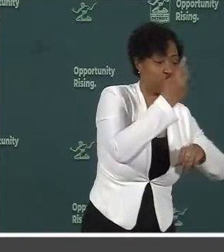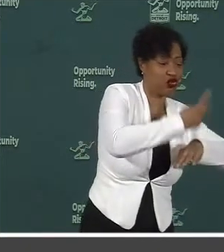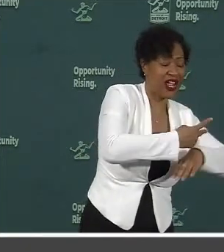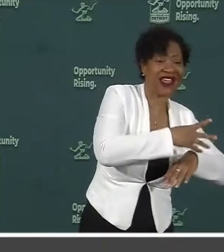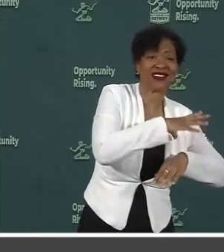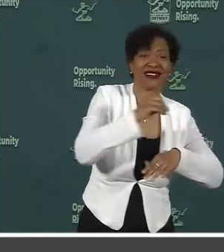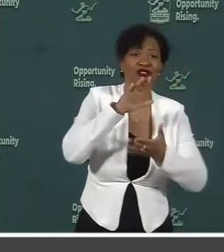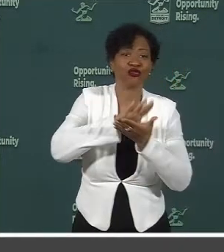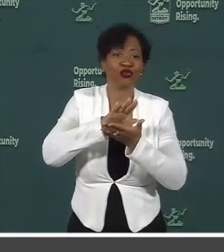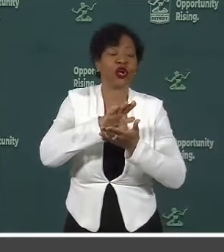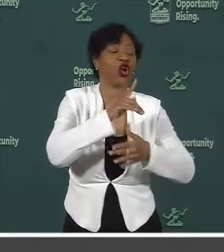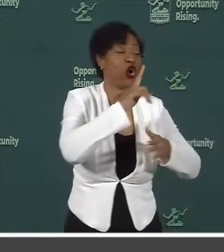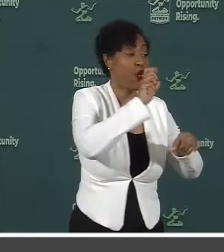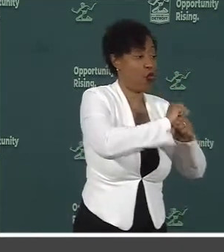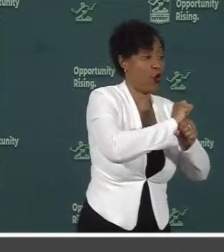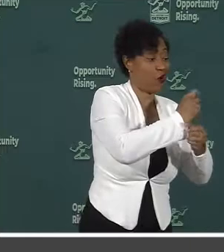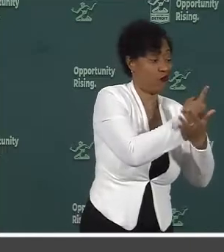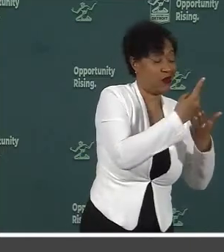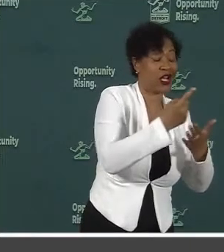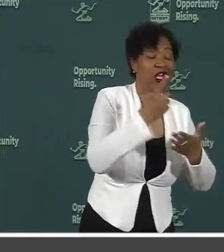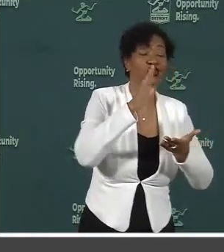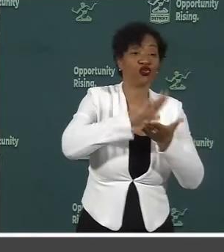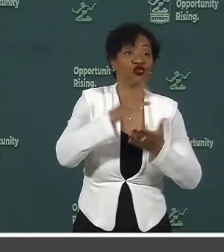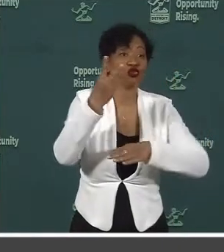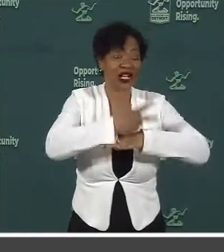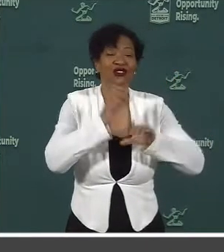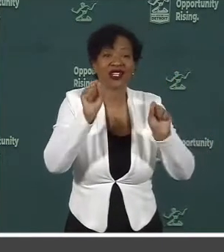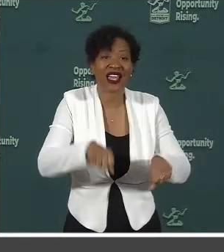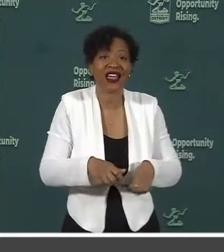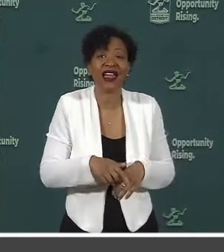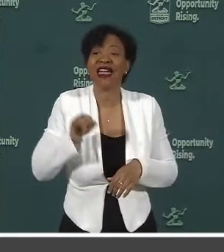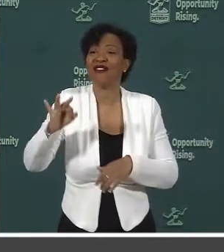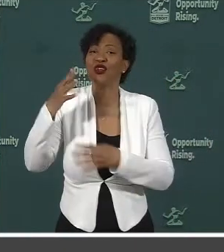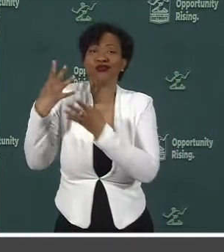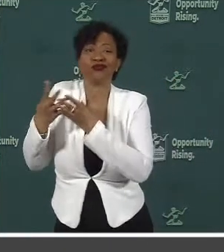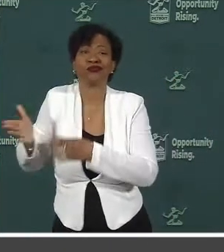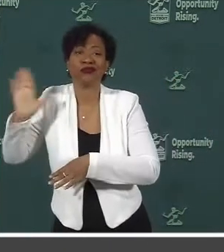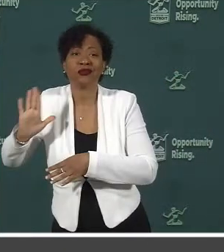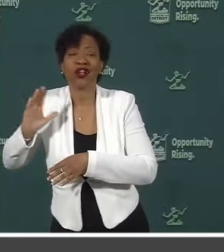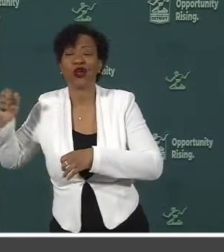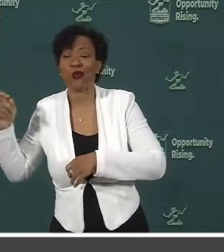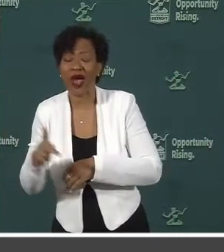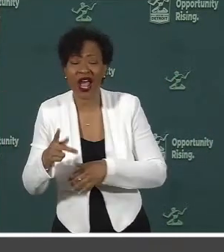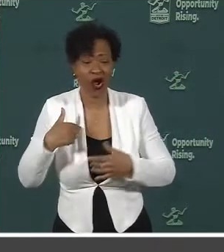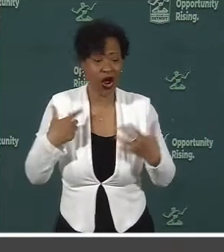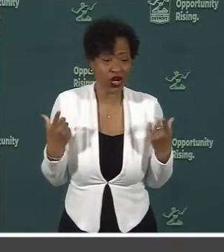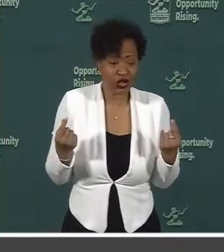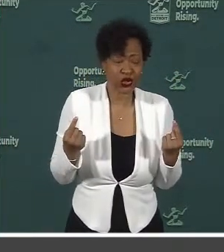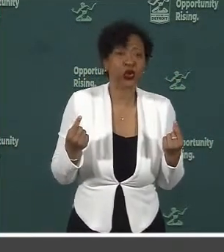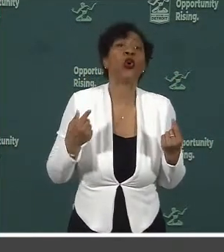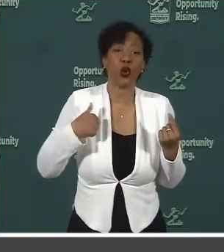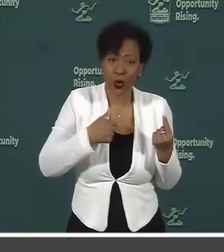WANT TO START A BUSINESS DETROIT IS A PLACE YOU WANT TO BE BECAUSE DETROIT AT WORK IS TRAINING NOW IN 53 DIFFERENT